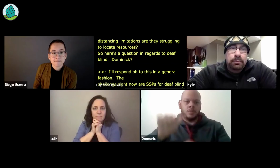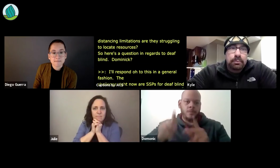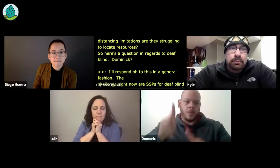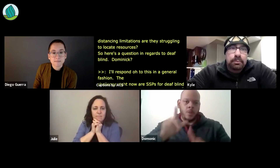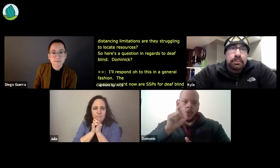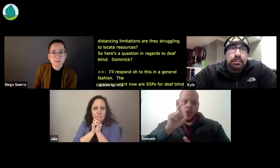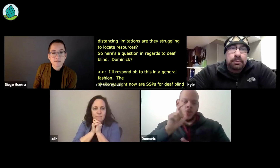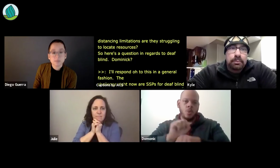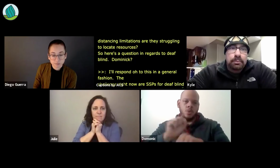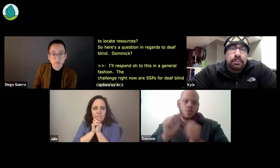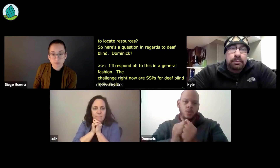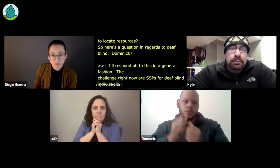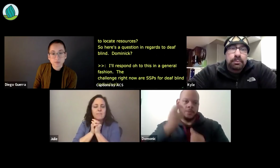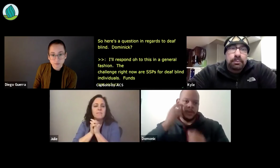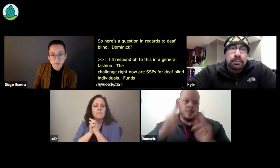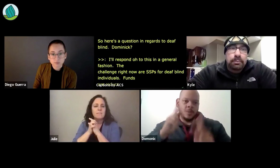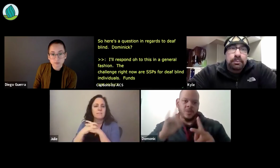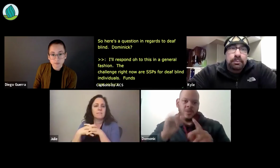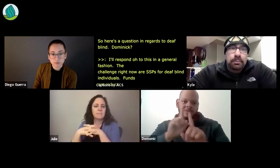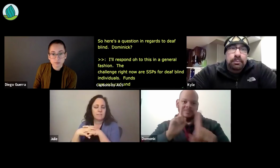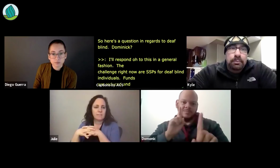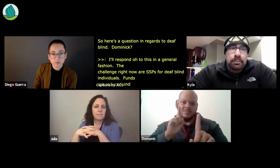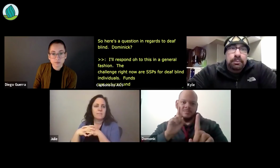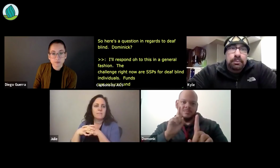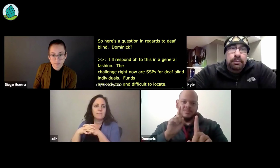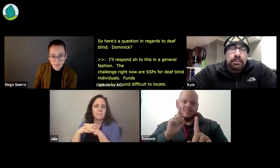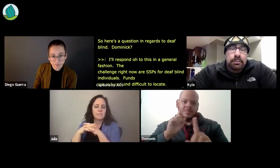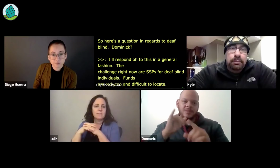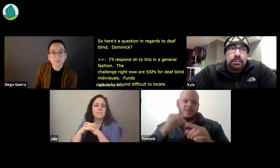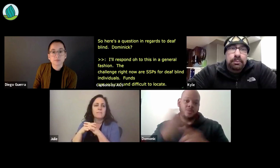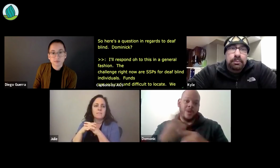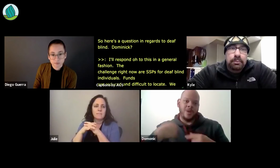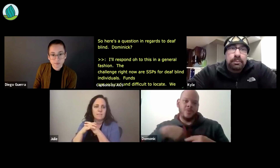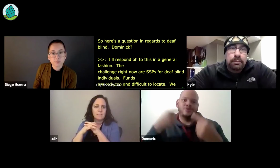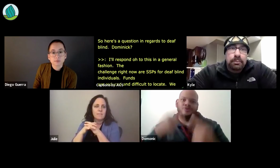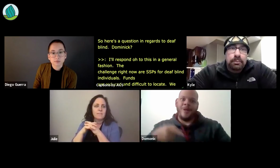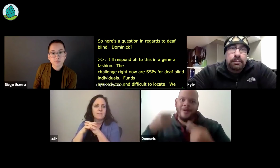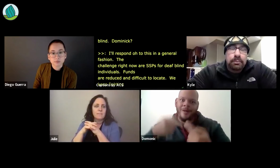and continue those funding sources for SSP providers, and we are struggling, of course,